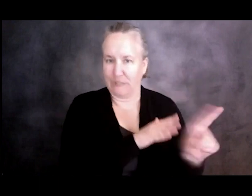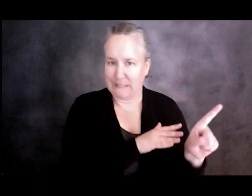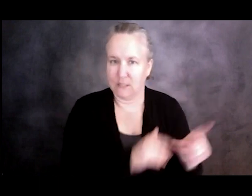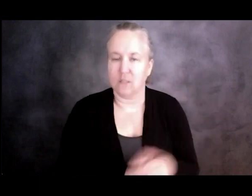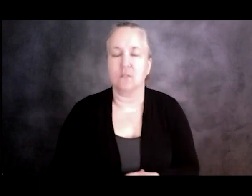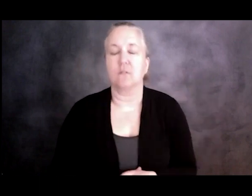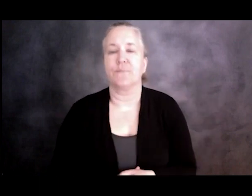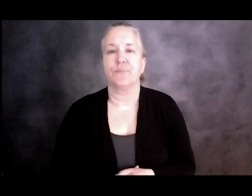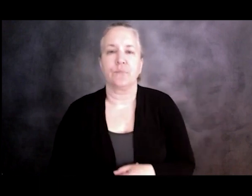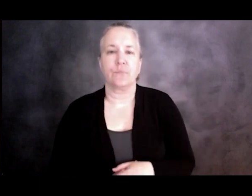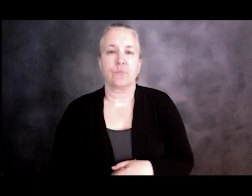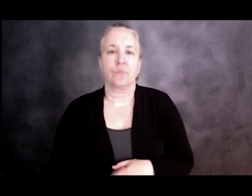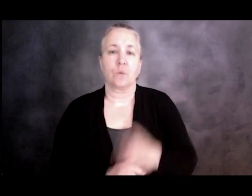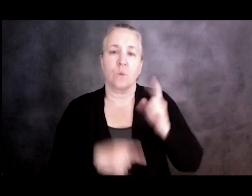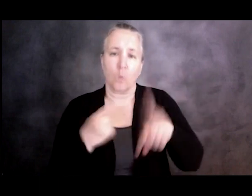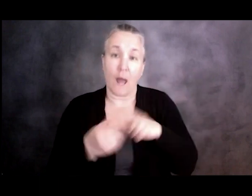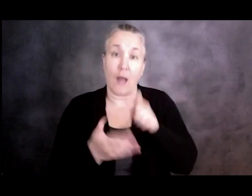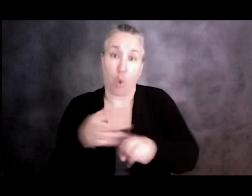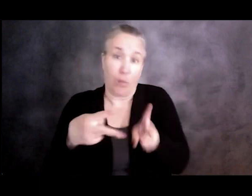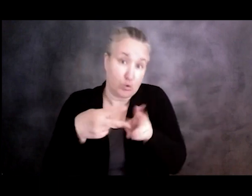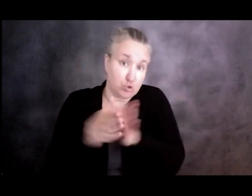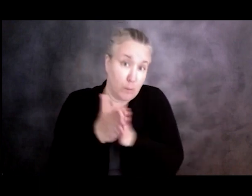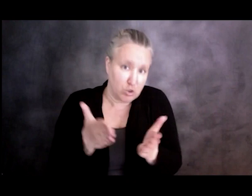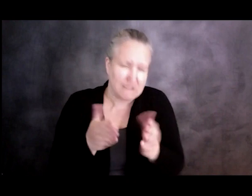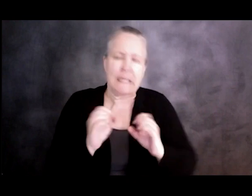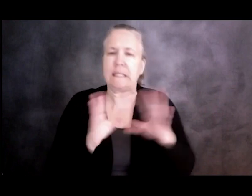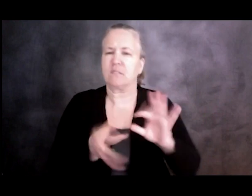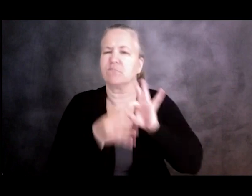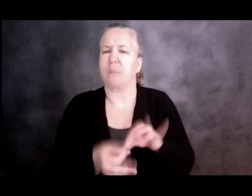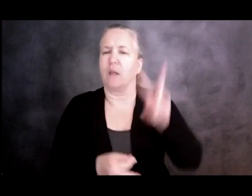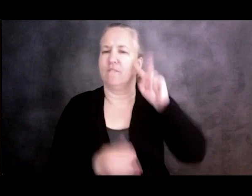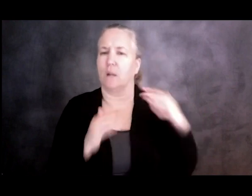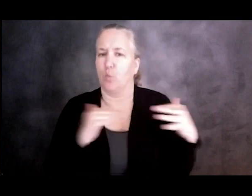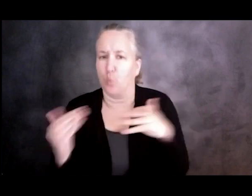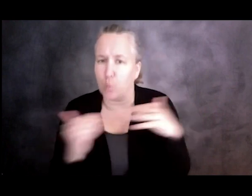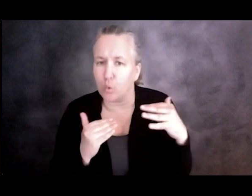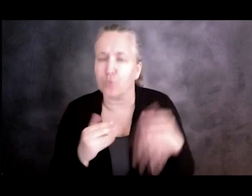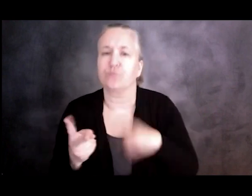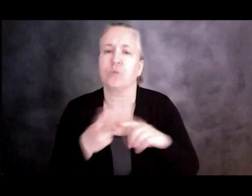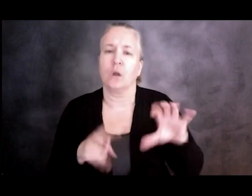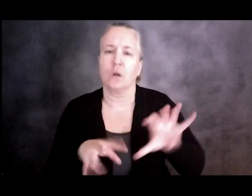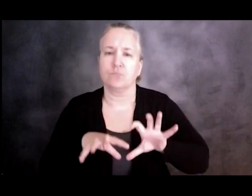And when I wrote The Sympathizer and The Committed-- I mean, these are clearly novels about the war in Vietnam and about colonialism in Vietnam.